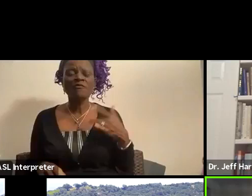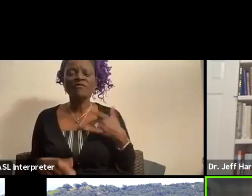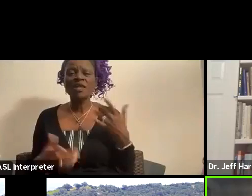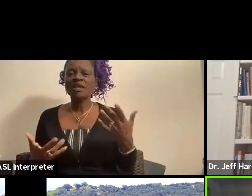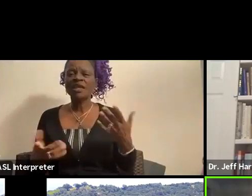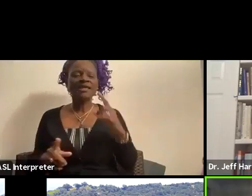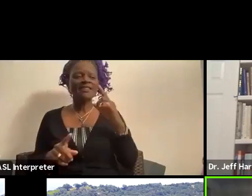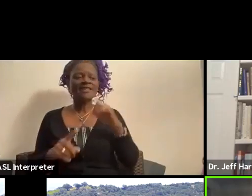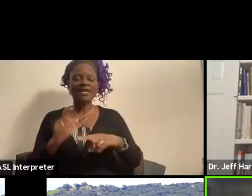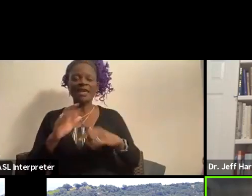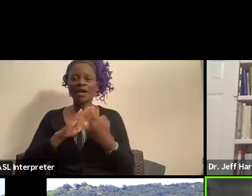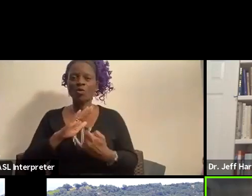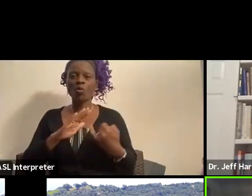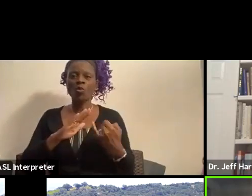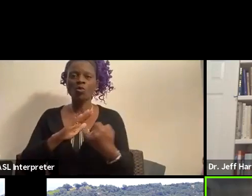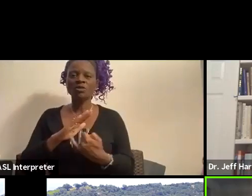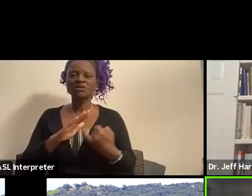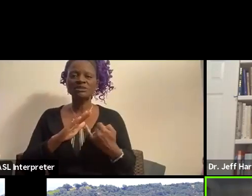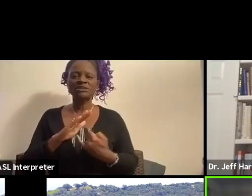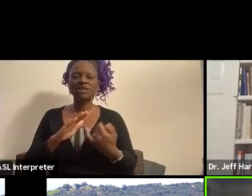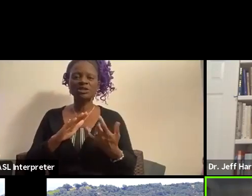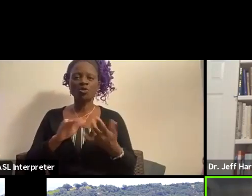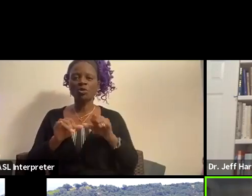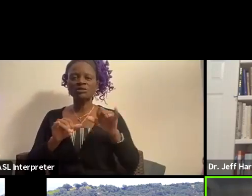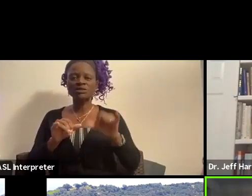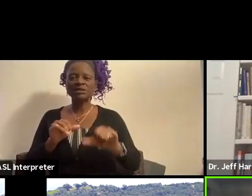And it's really upon